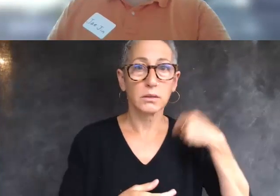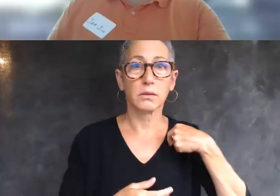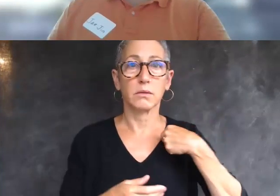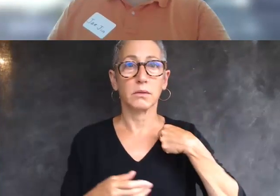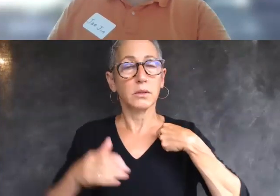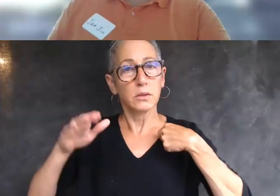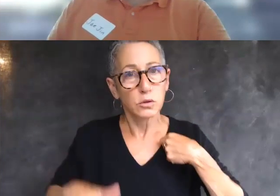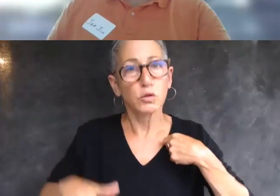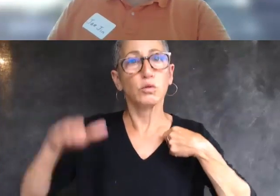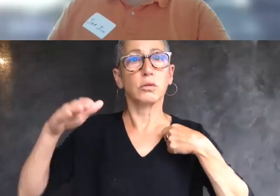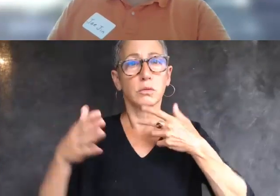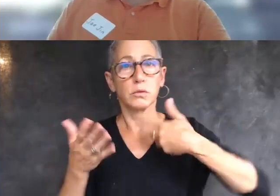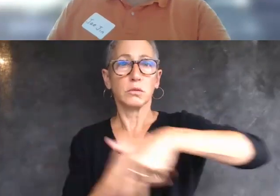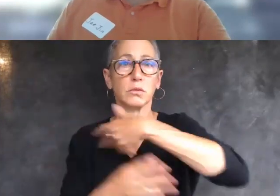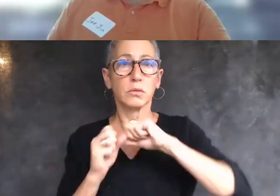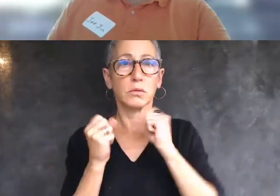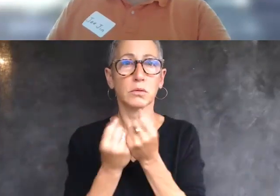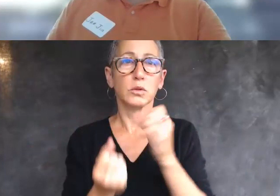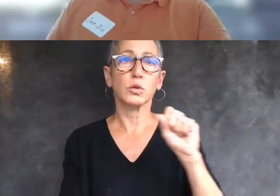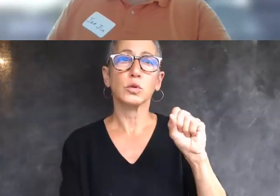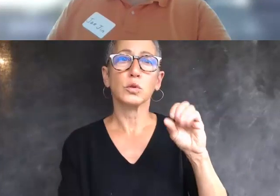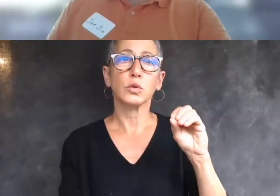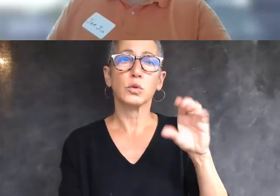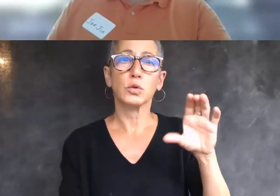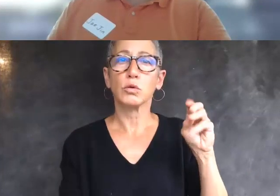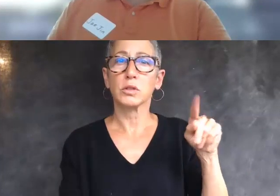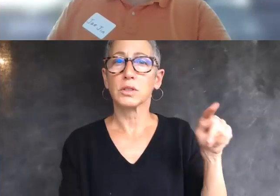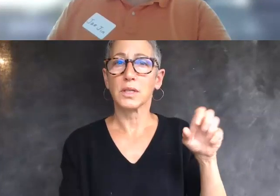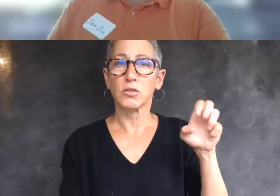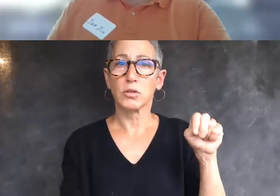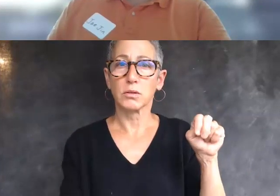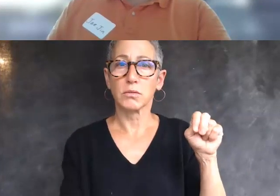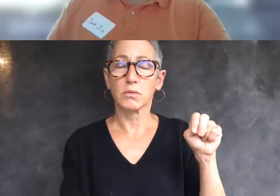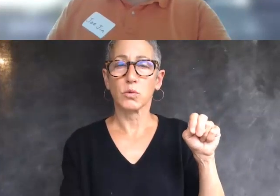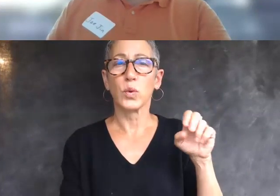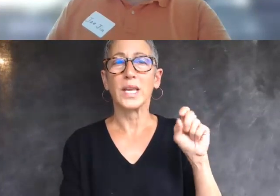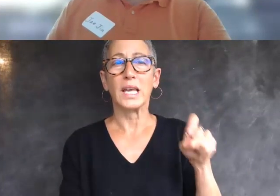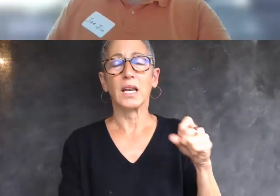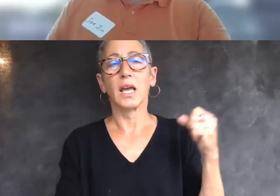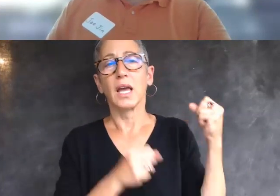So I believe in a radical readjustment of societies towards an essential